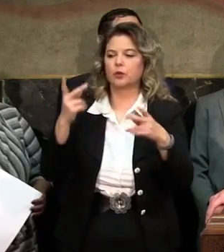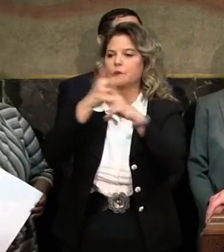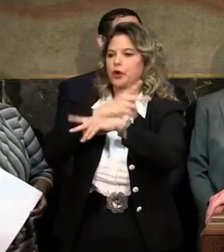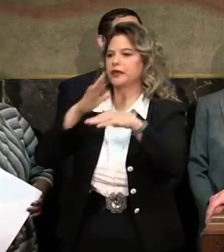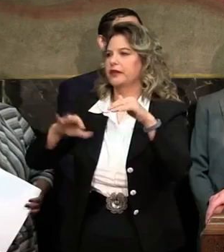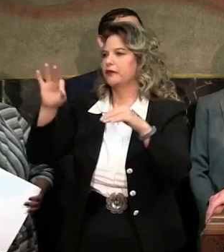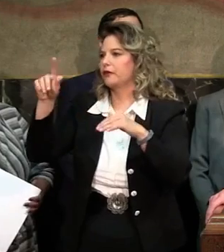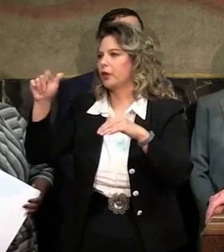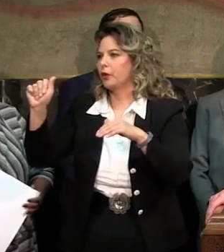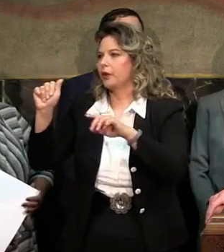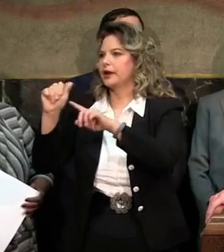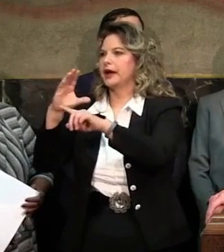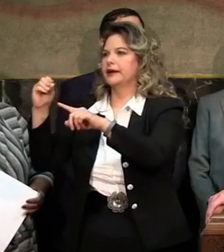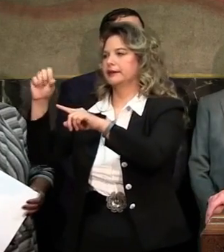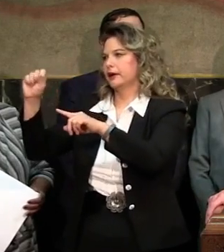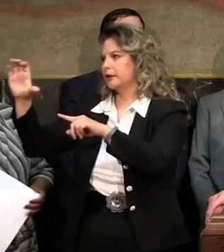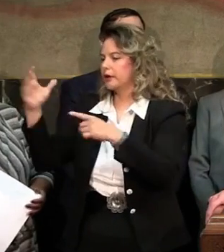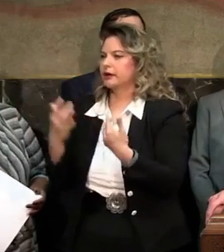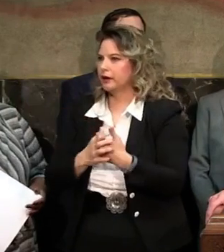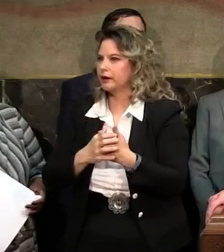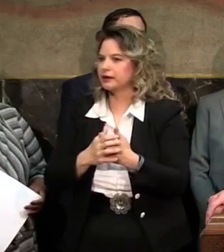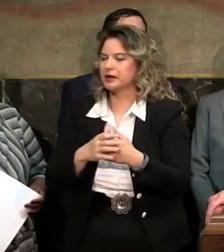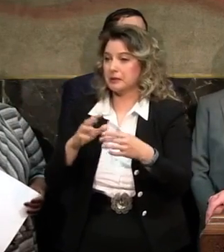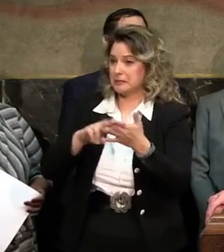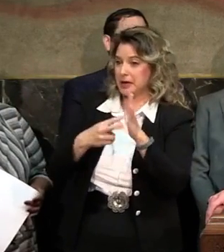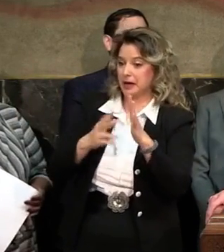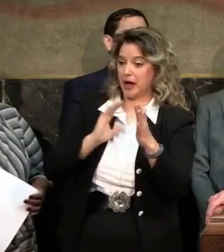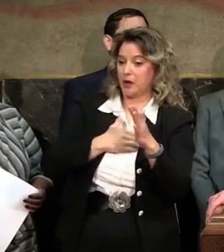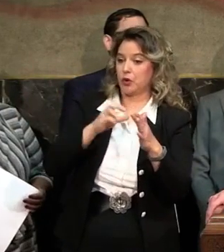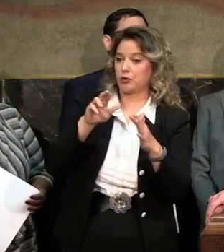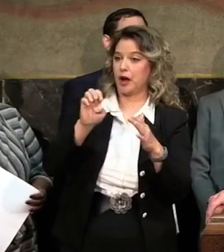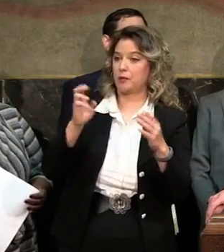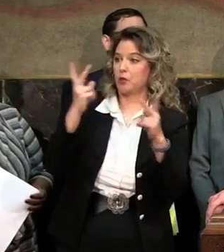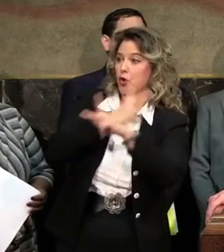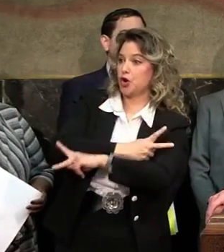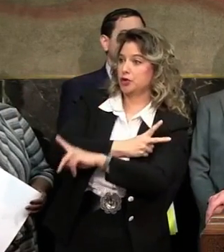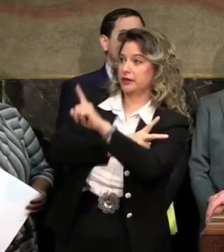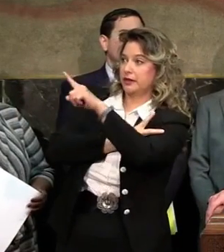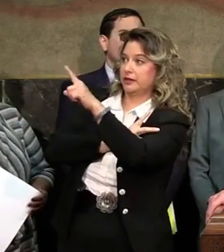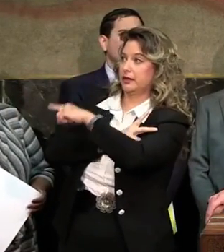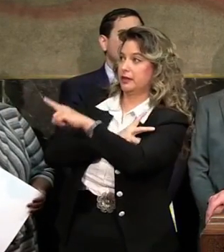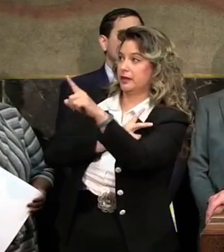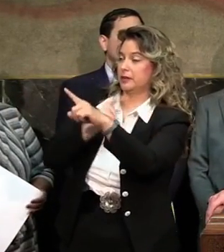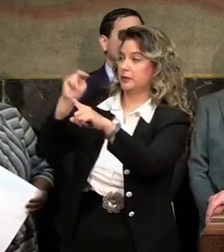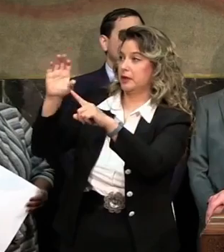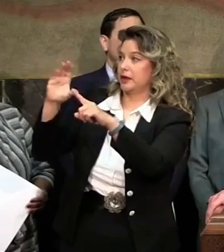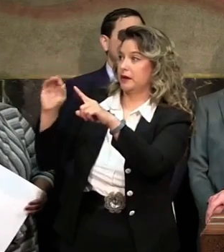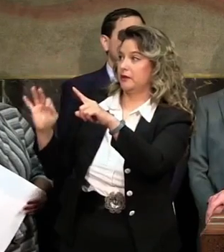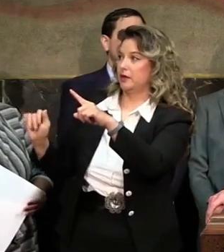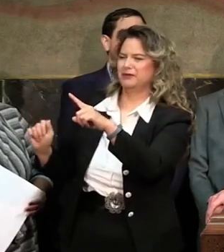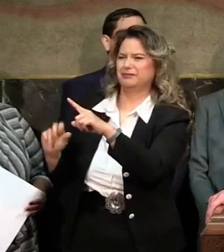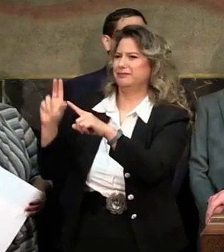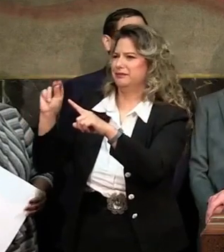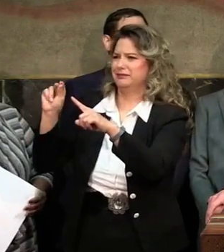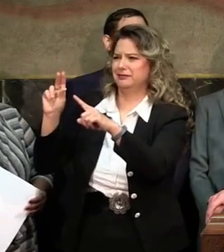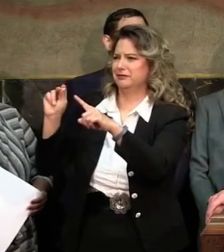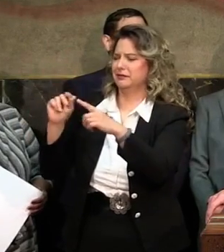we have more crime than they have our crime rates are identical to theirs it's because we've designed our laws and and